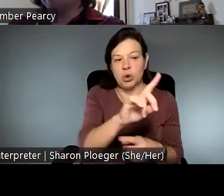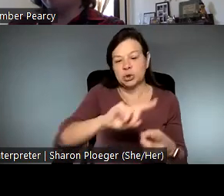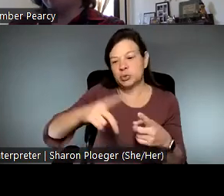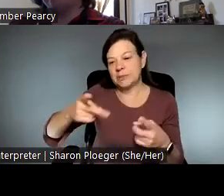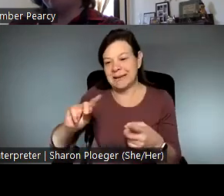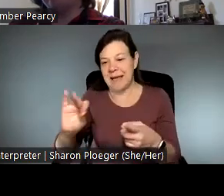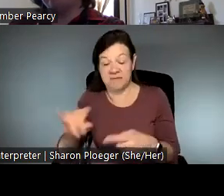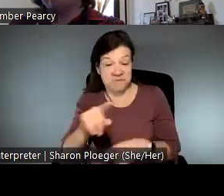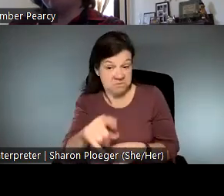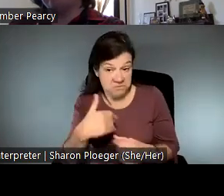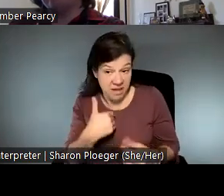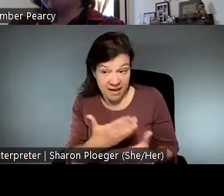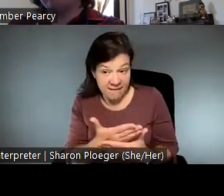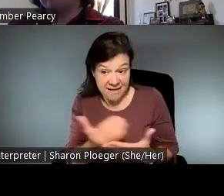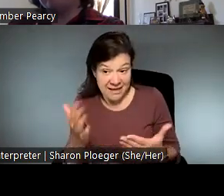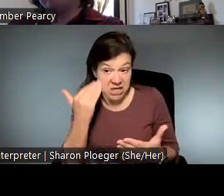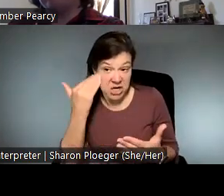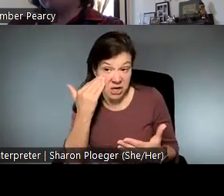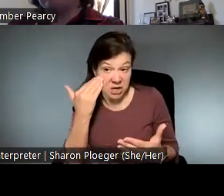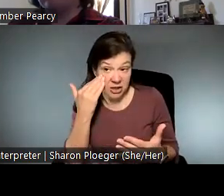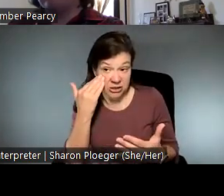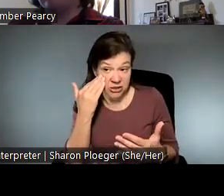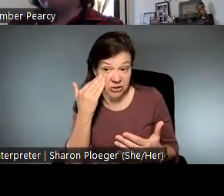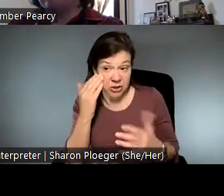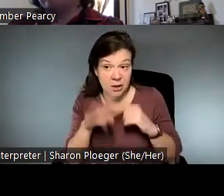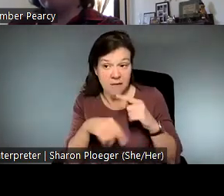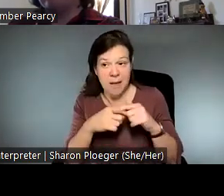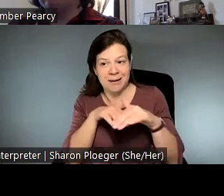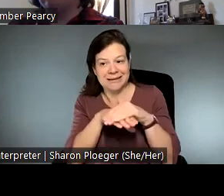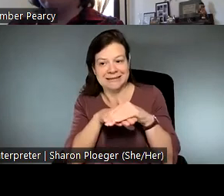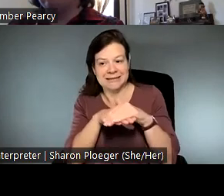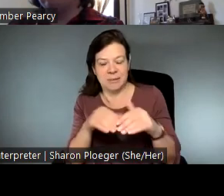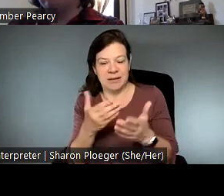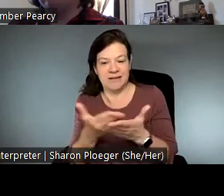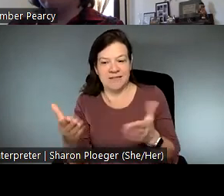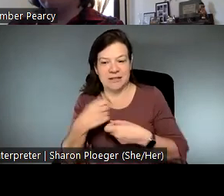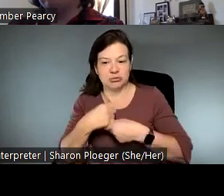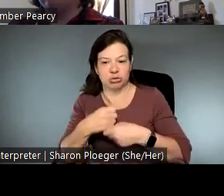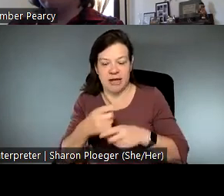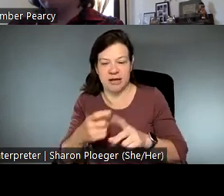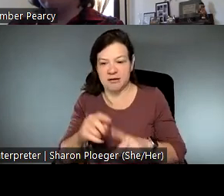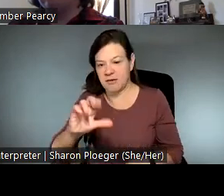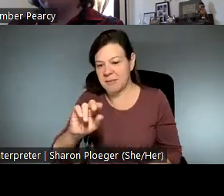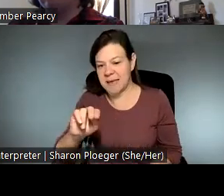Do you have any knowledge on the accessibility of products created from either Canva or Adobe?